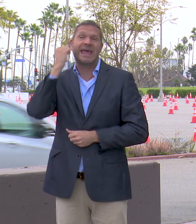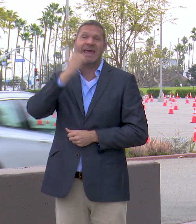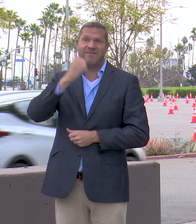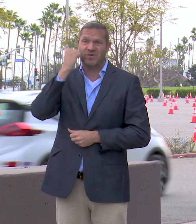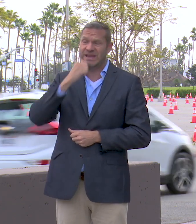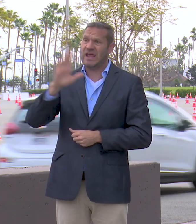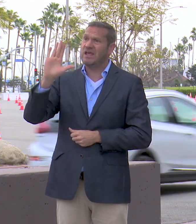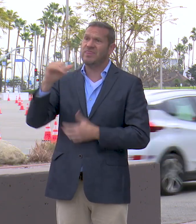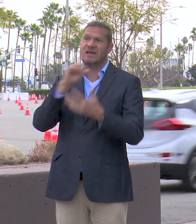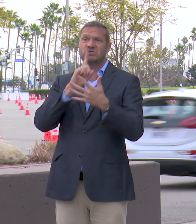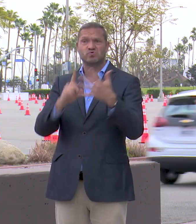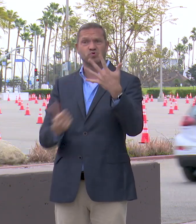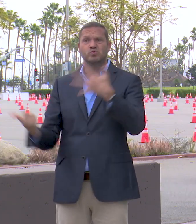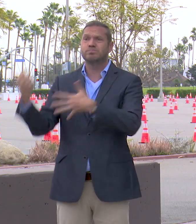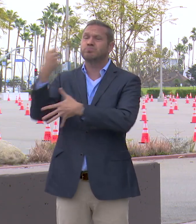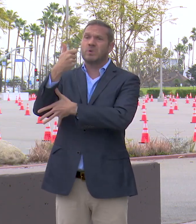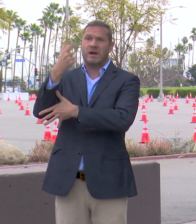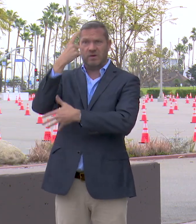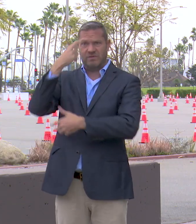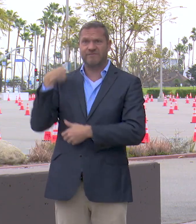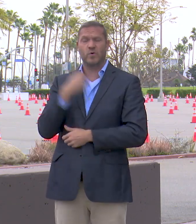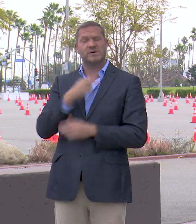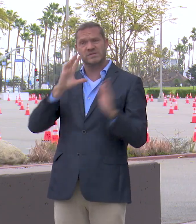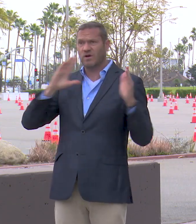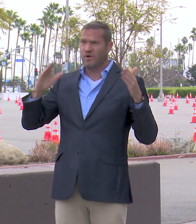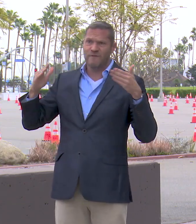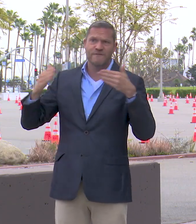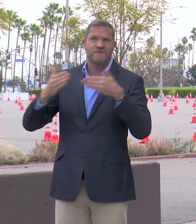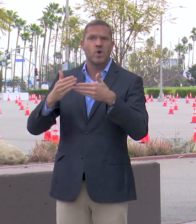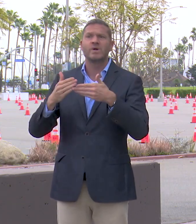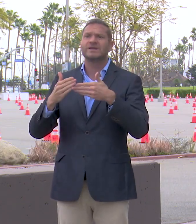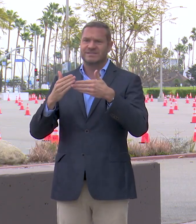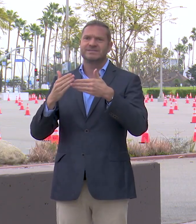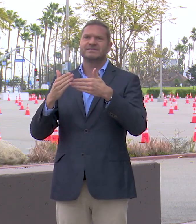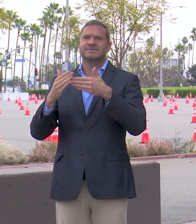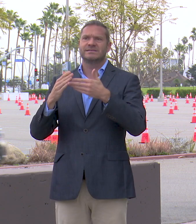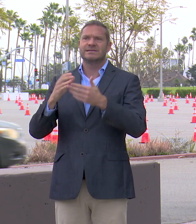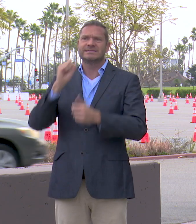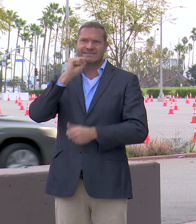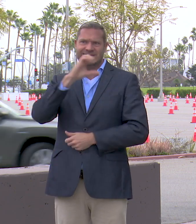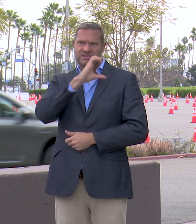for us and it's a real focus for us right now trying to get our seniors kind of in and out the door.